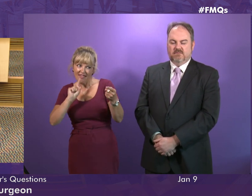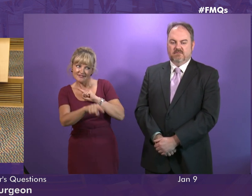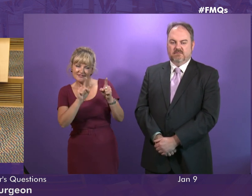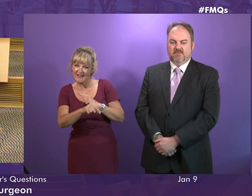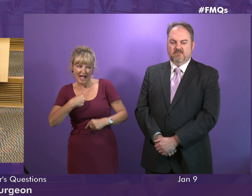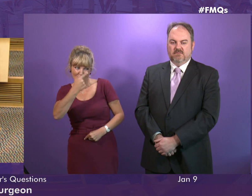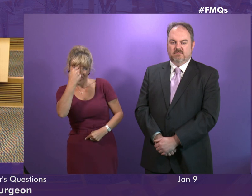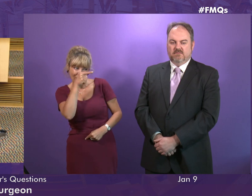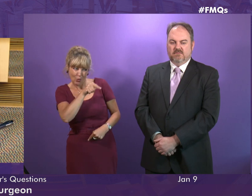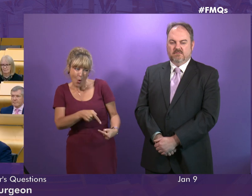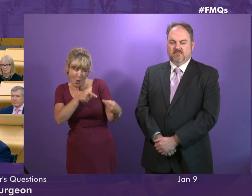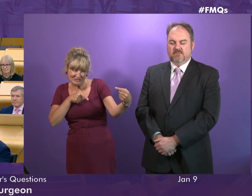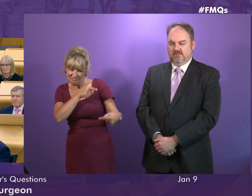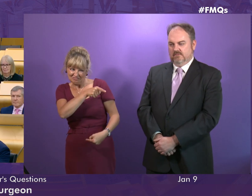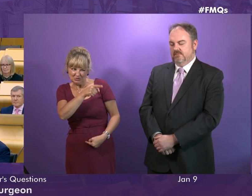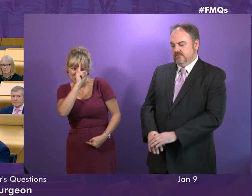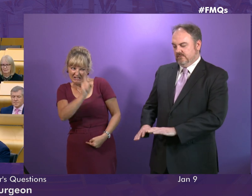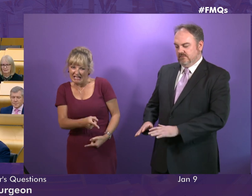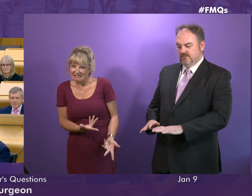when it comes to the detail of this debate.